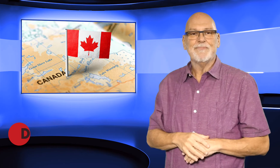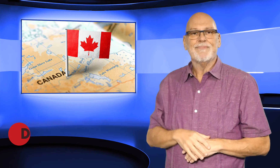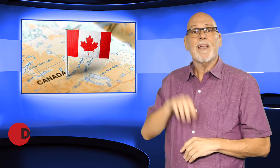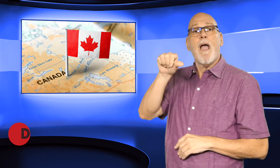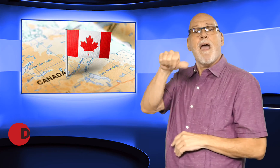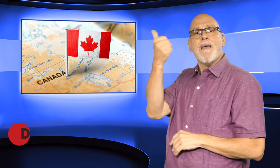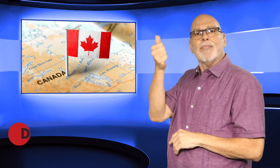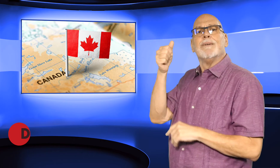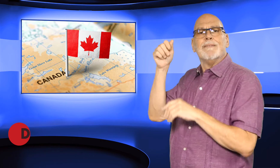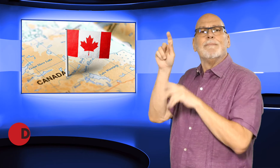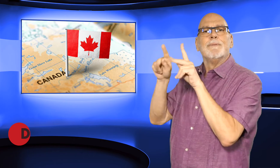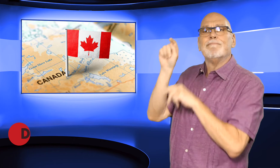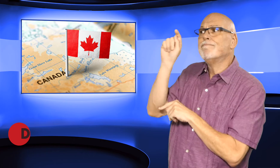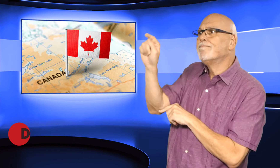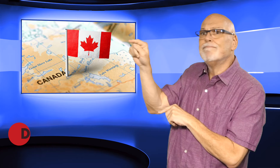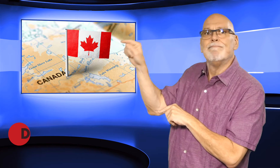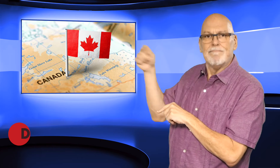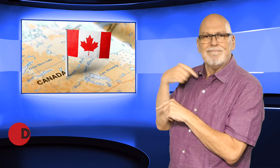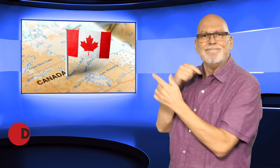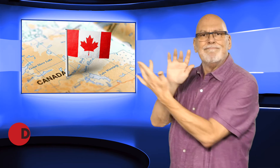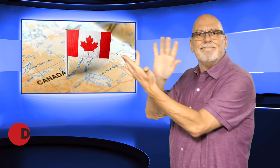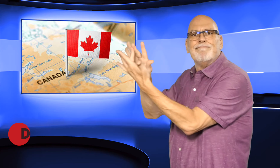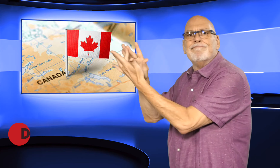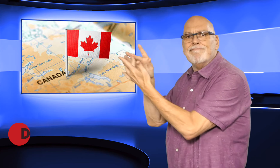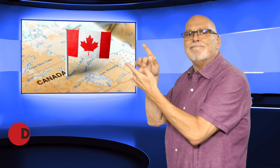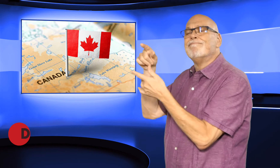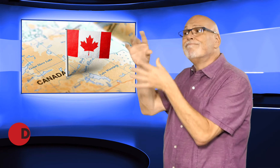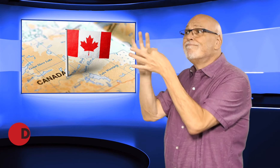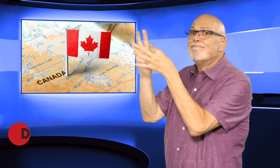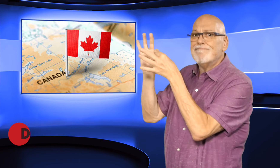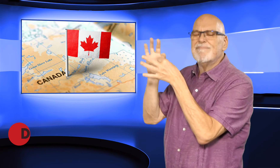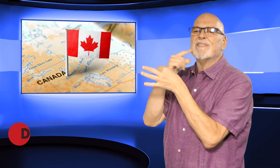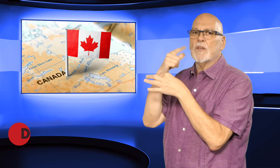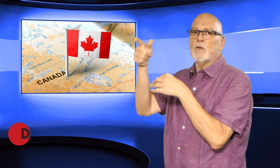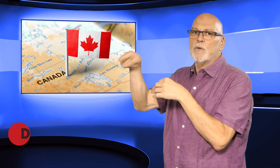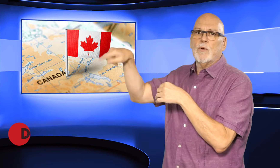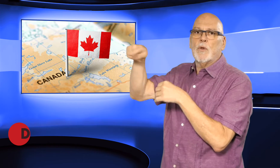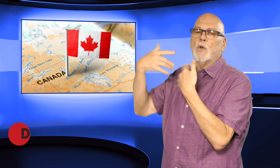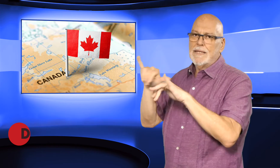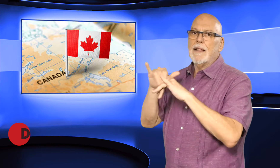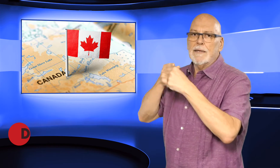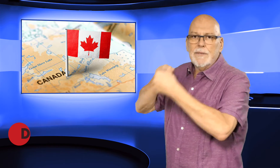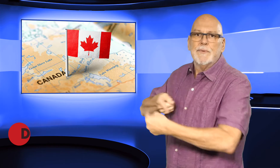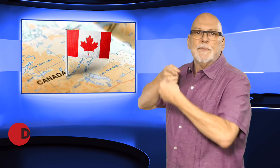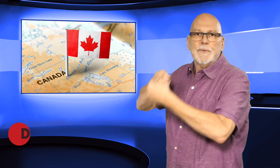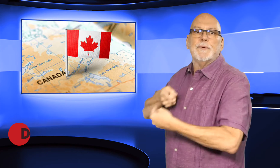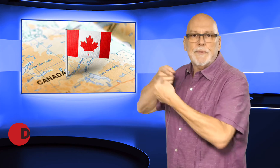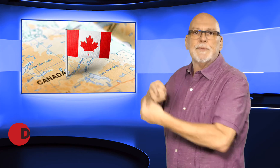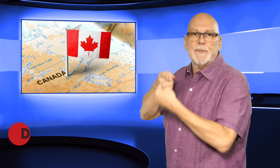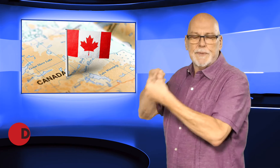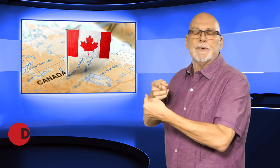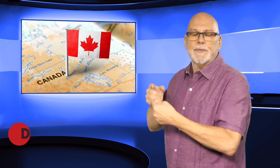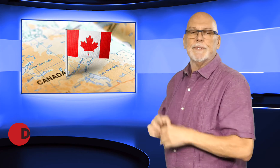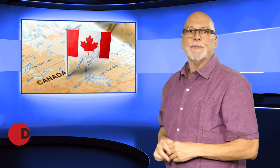Other people we contacted also shared their struggles.